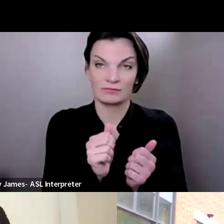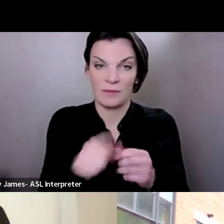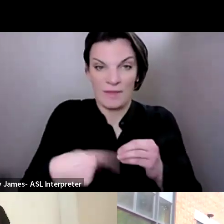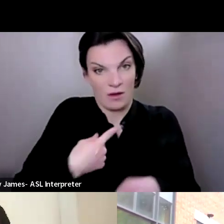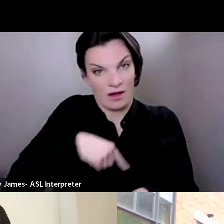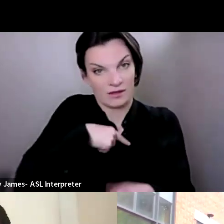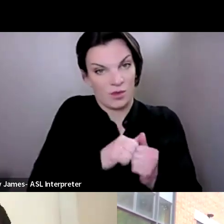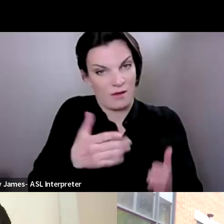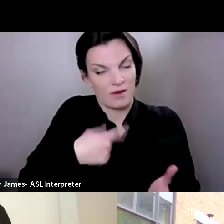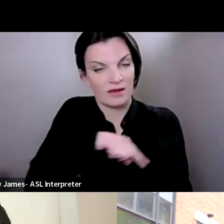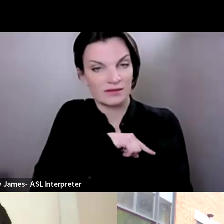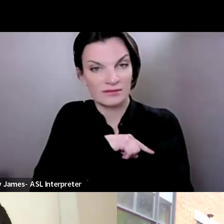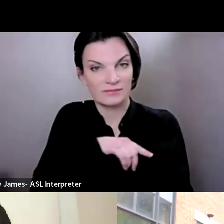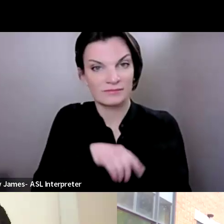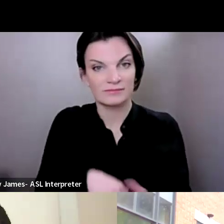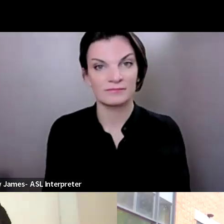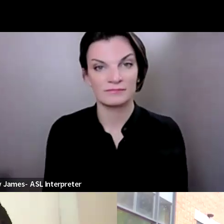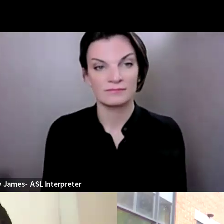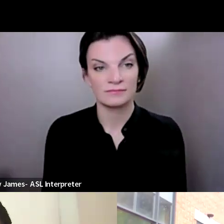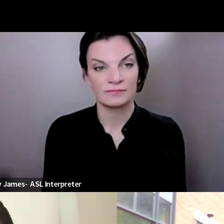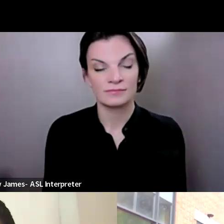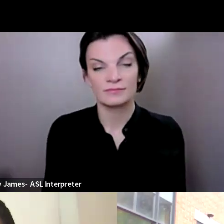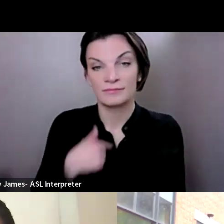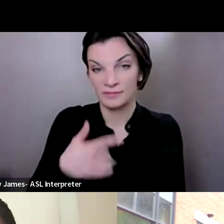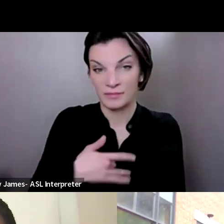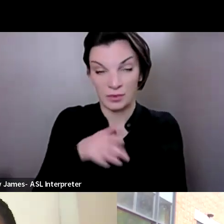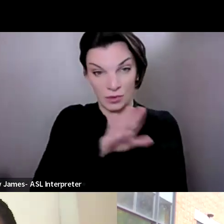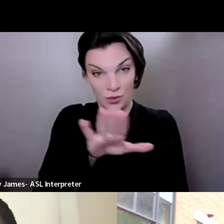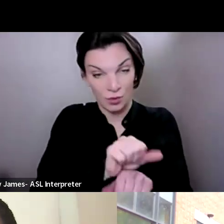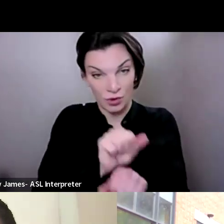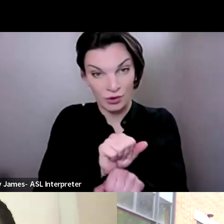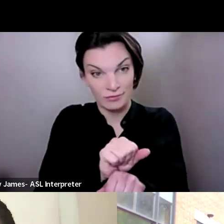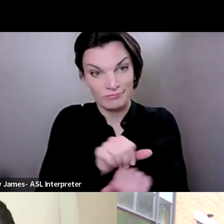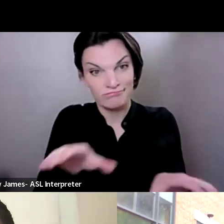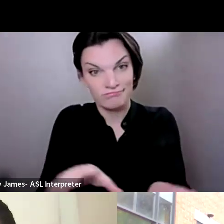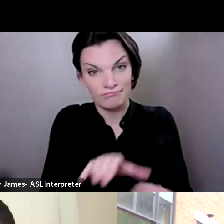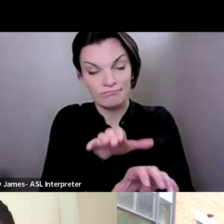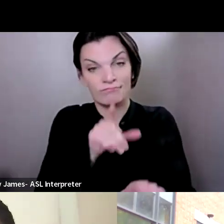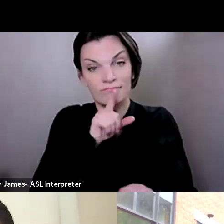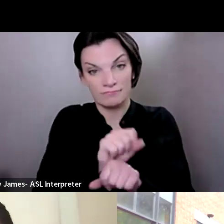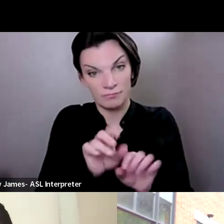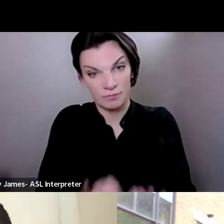really, you know, think that the work that both of you were doing is so imperative to changing